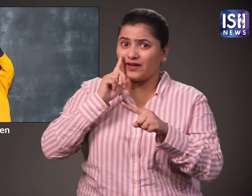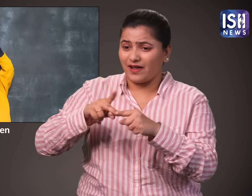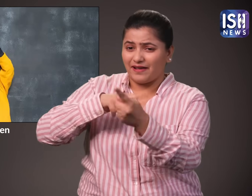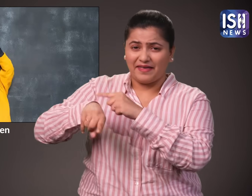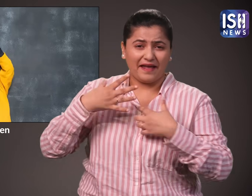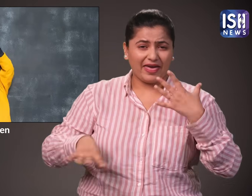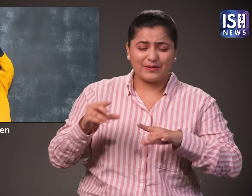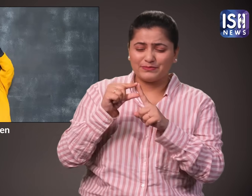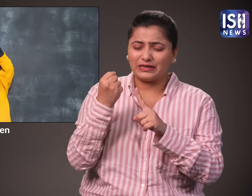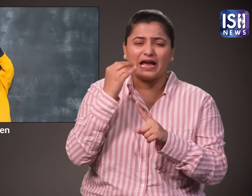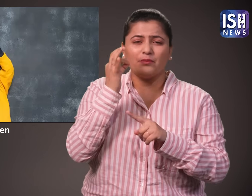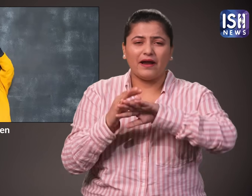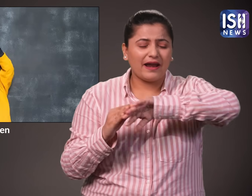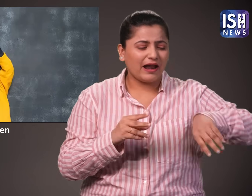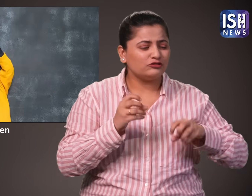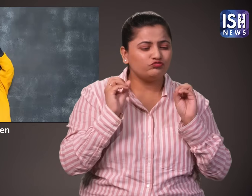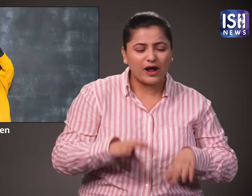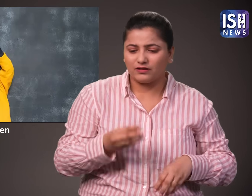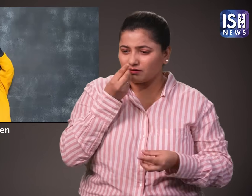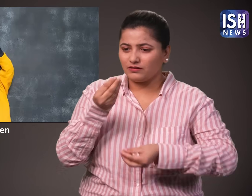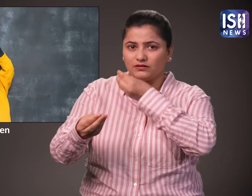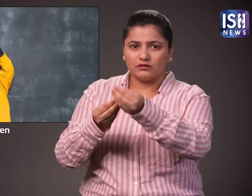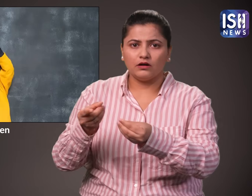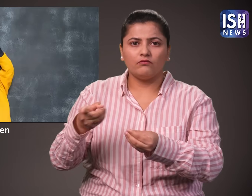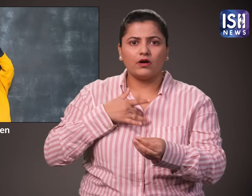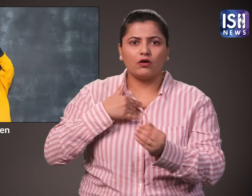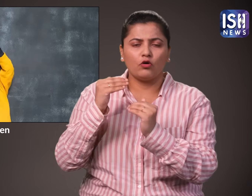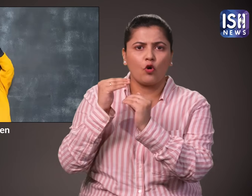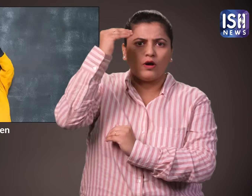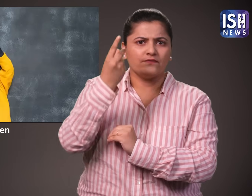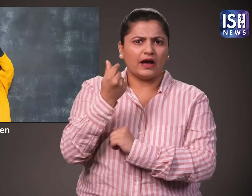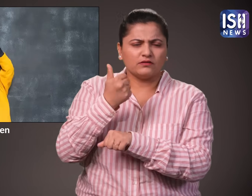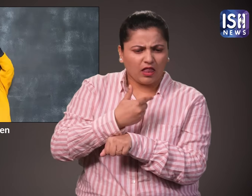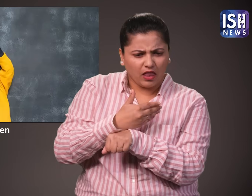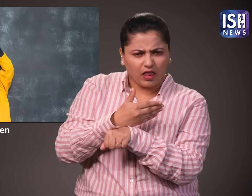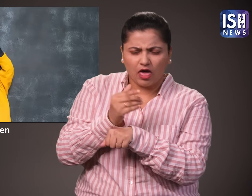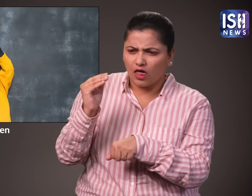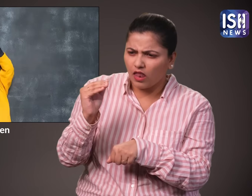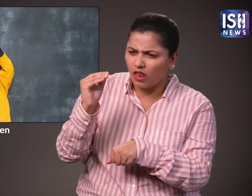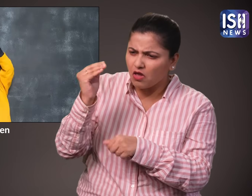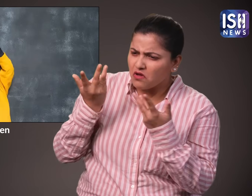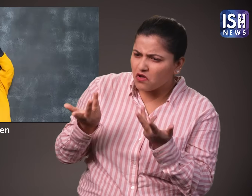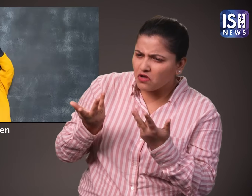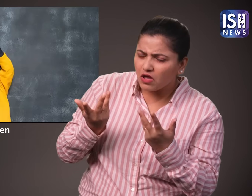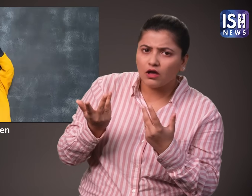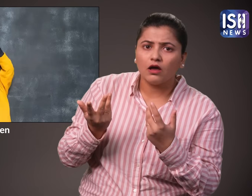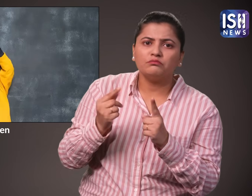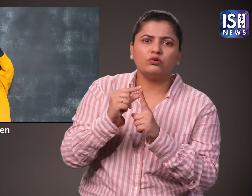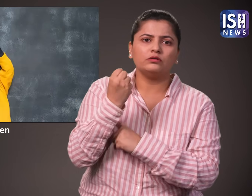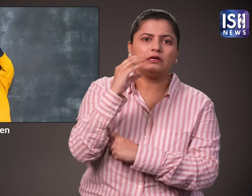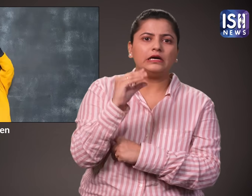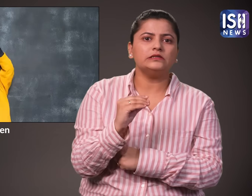Lack of protein in children can lead to delayed growth and developmental issues.